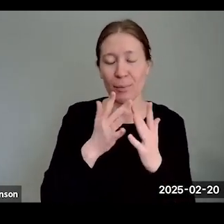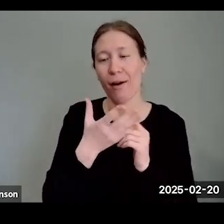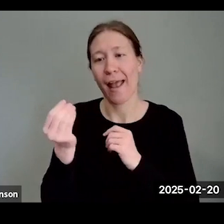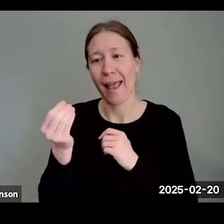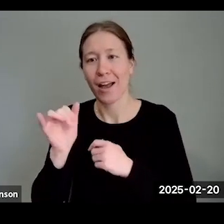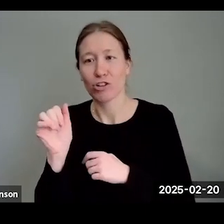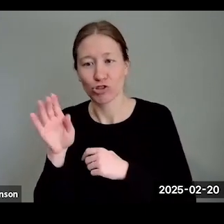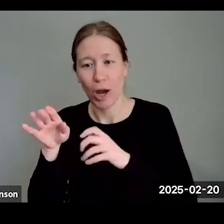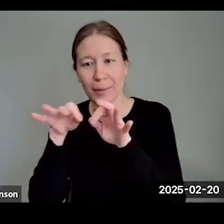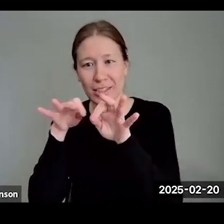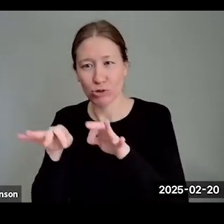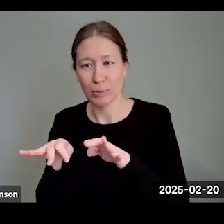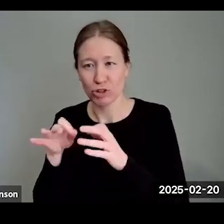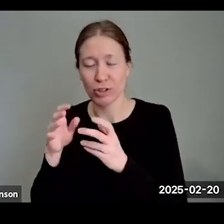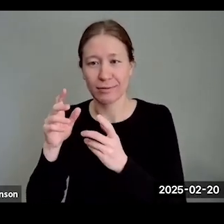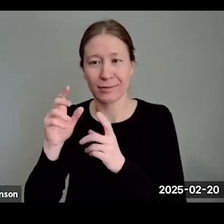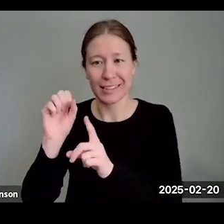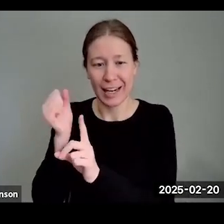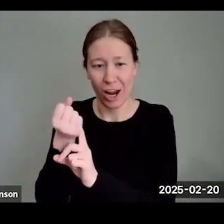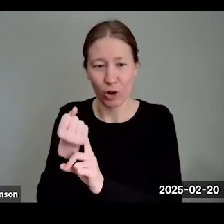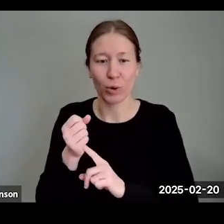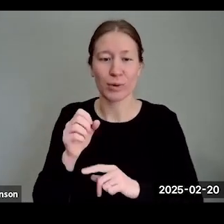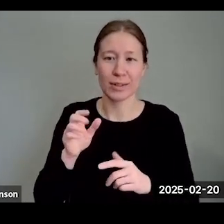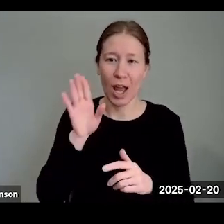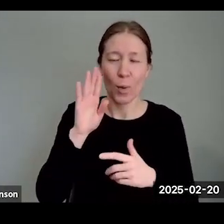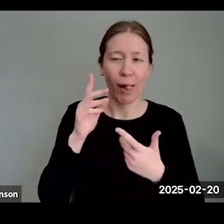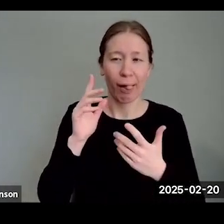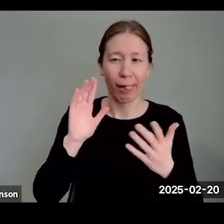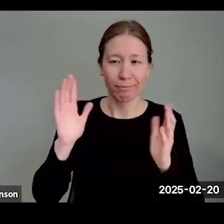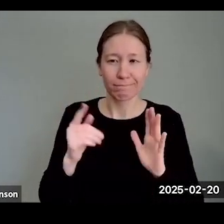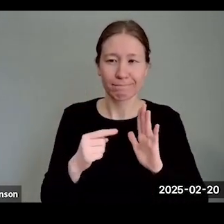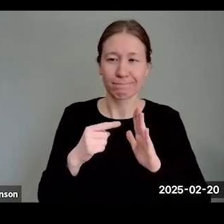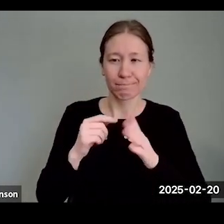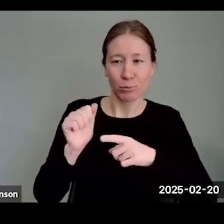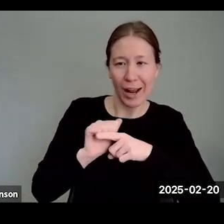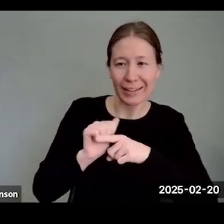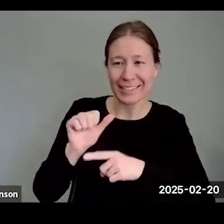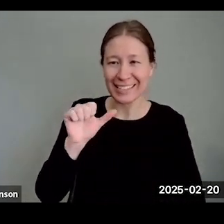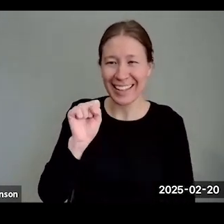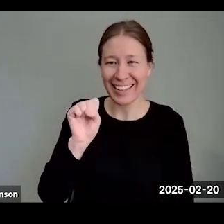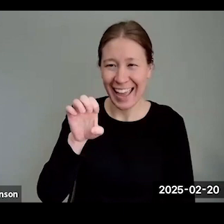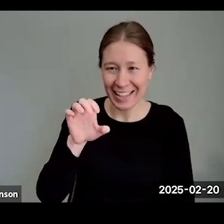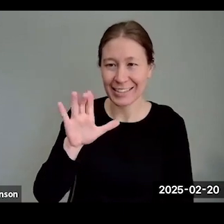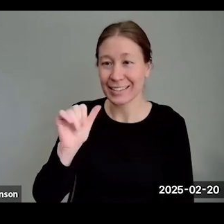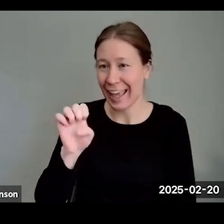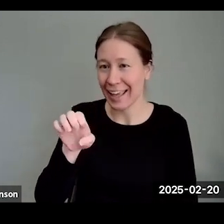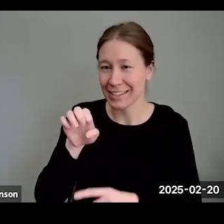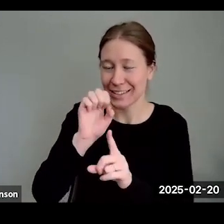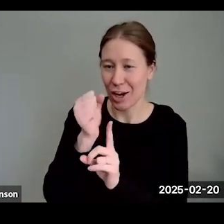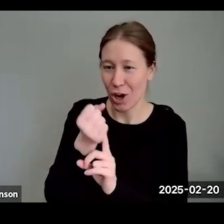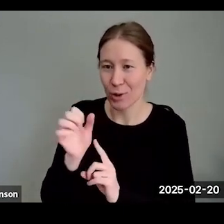talking about the difference between our essential and marginal job functions. At the end, we'll also have just some resources